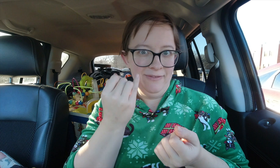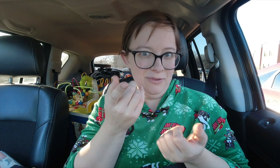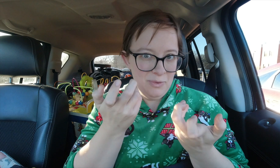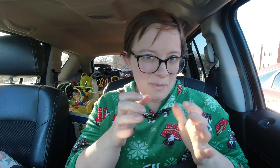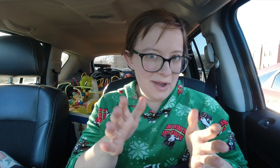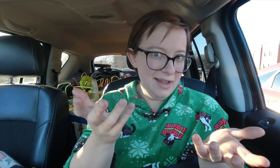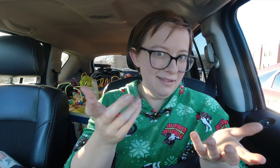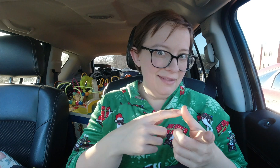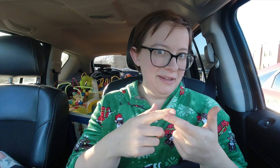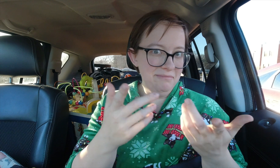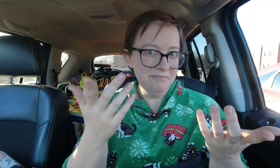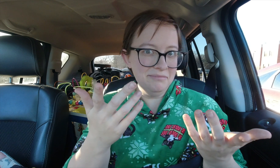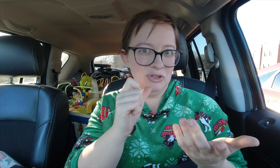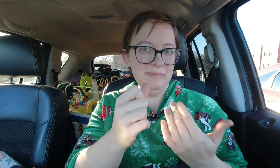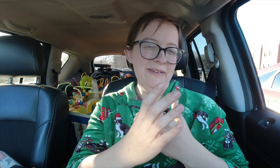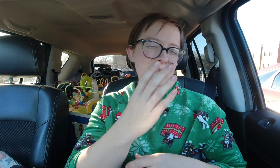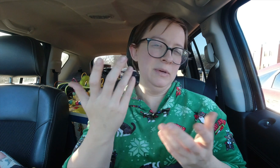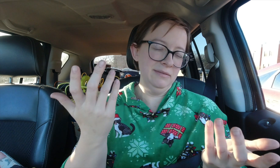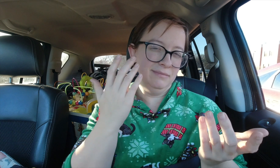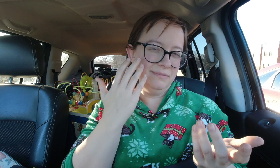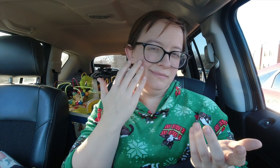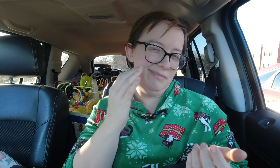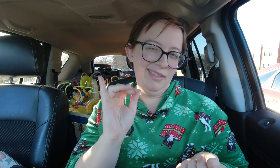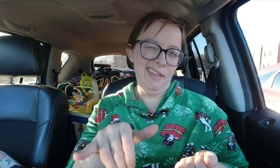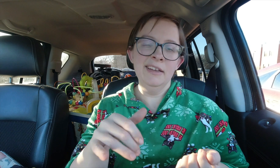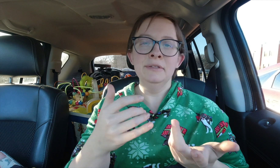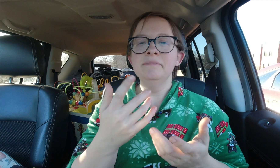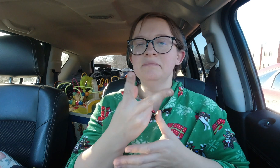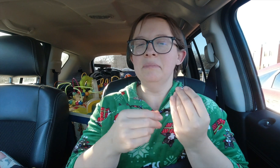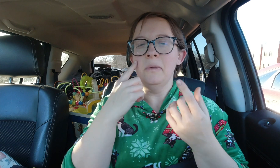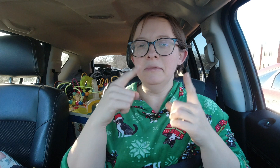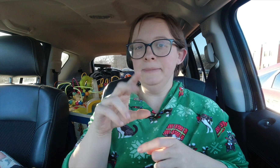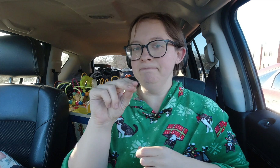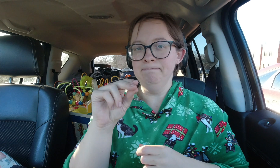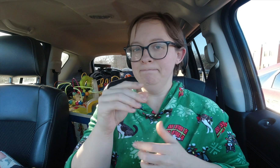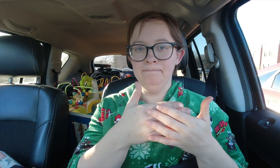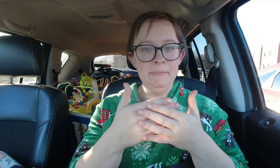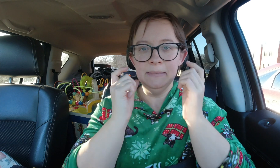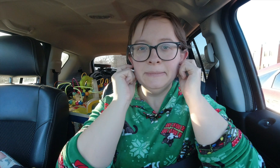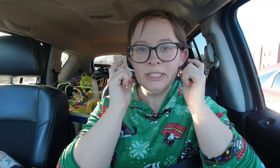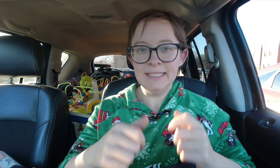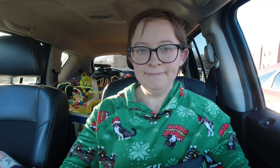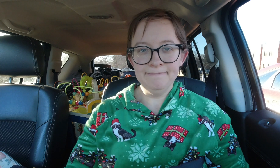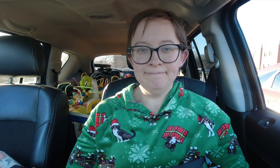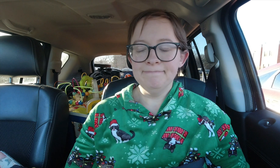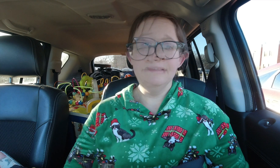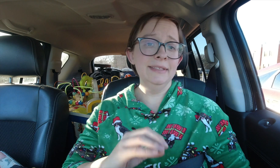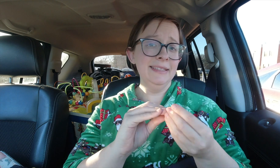and you know then what if you don't want it. You know, you shouldn't be forced to do something like that. So we both agree no to baby ear piercing.